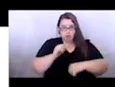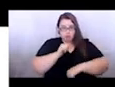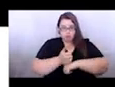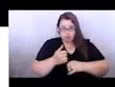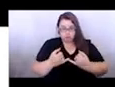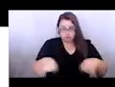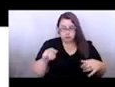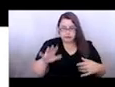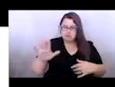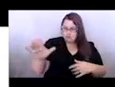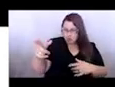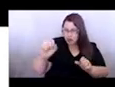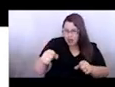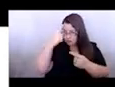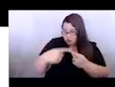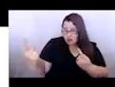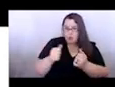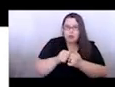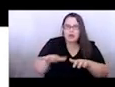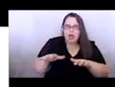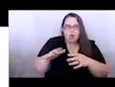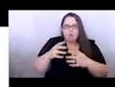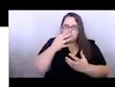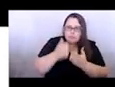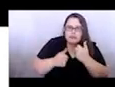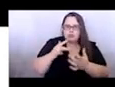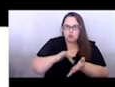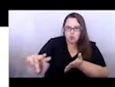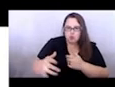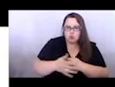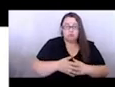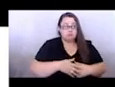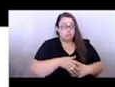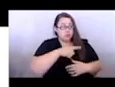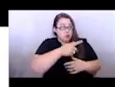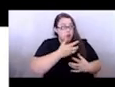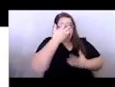Or you may say I won't talk to you if you keep raising your voice or another one could be.